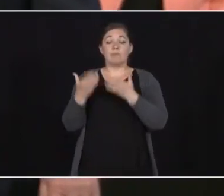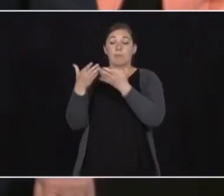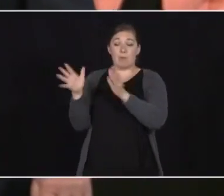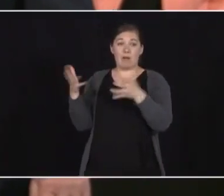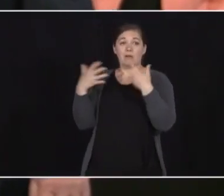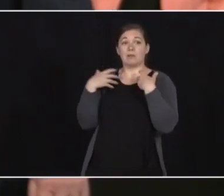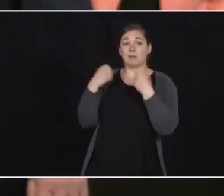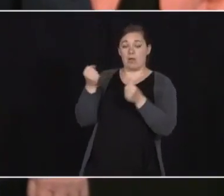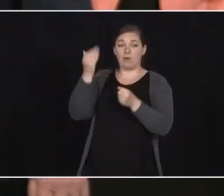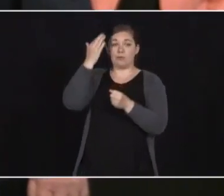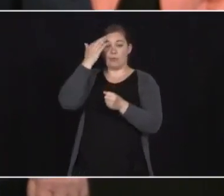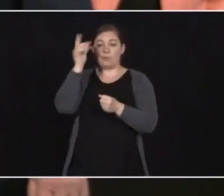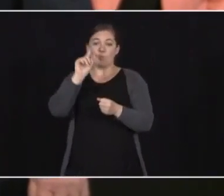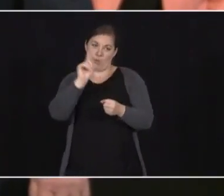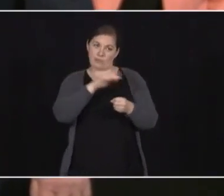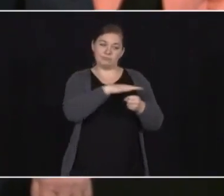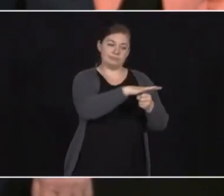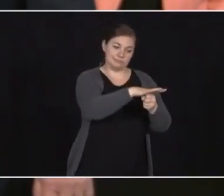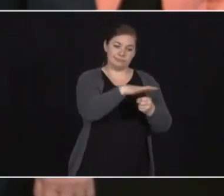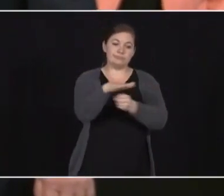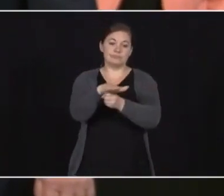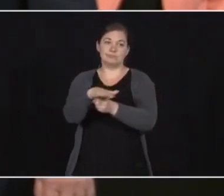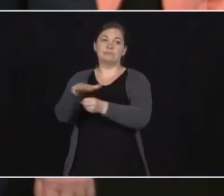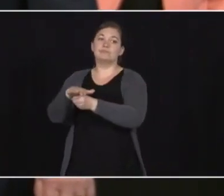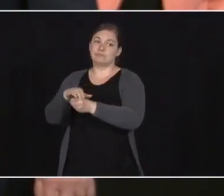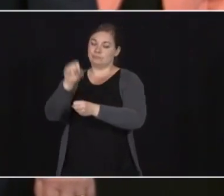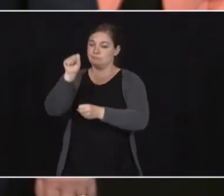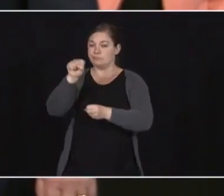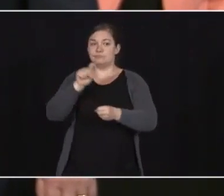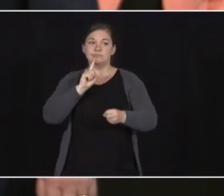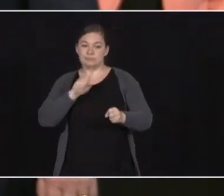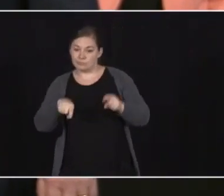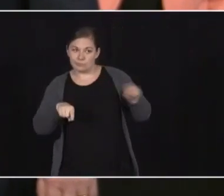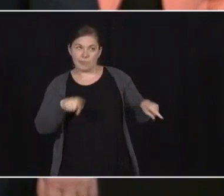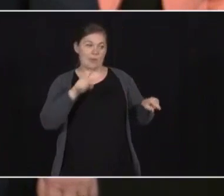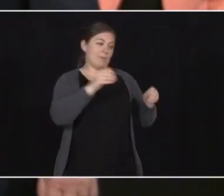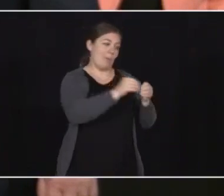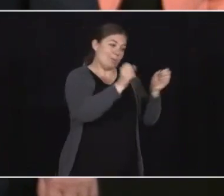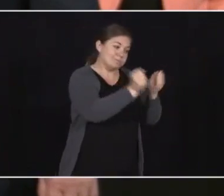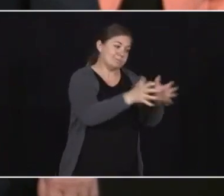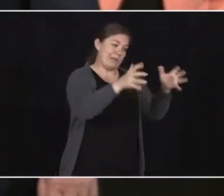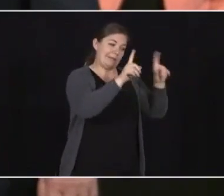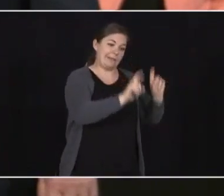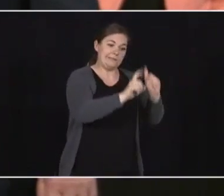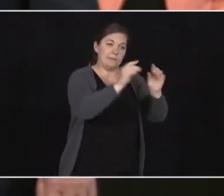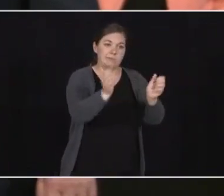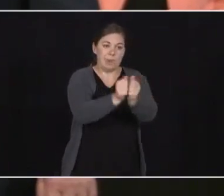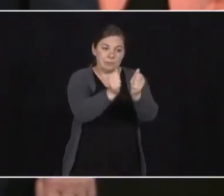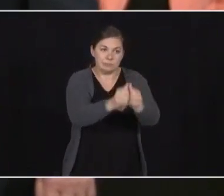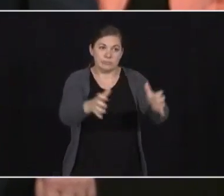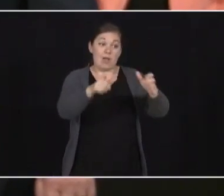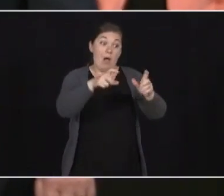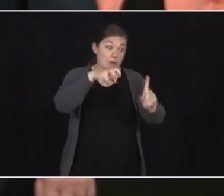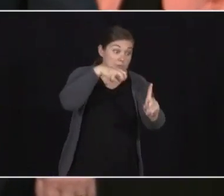Certainly, public health is aware of these hotspots and they are in there and doing the work that needs to be done and